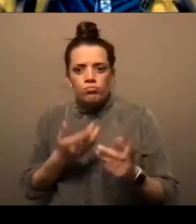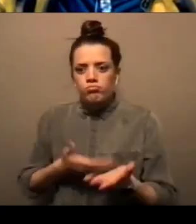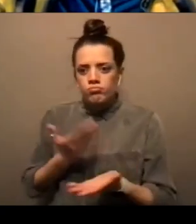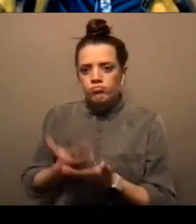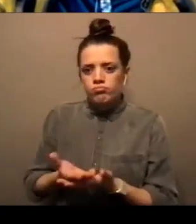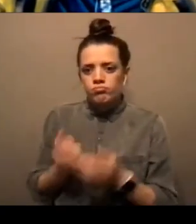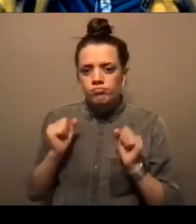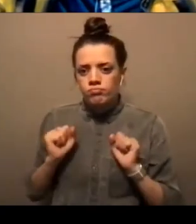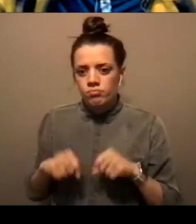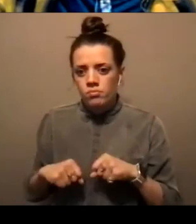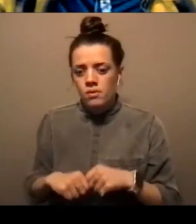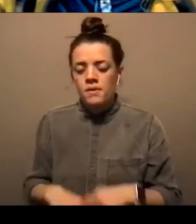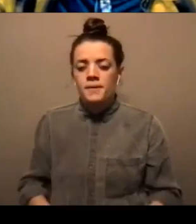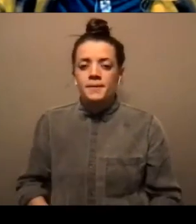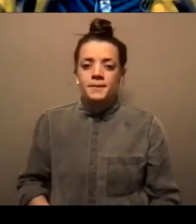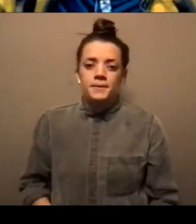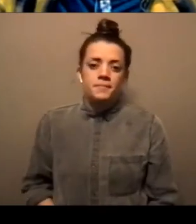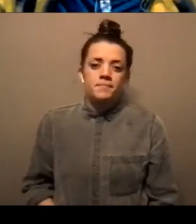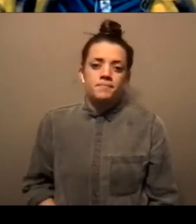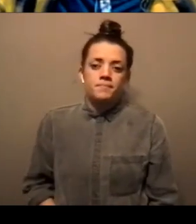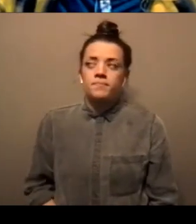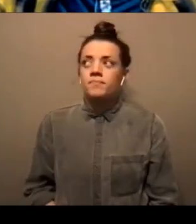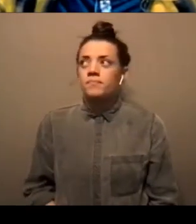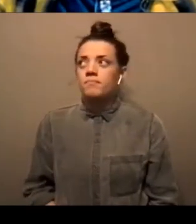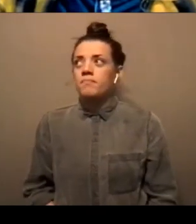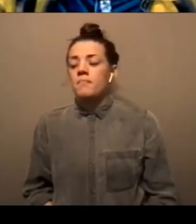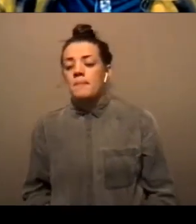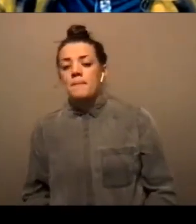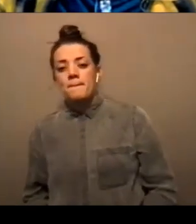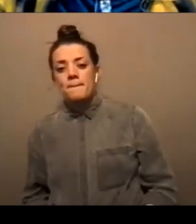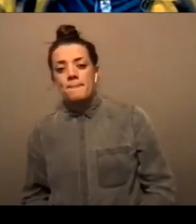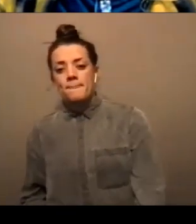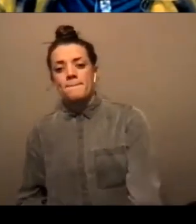So depending on what you're concerned about,